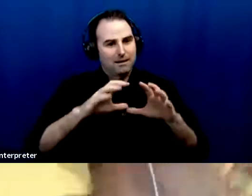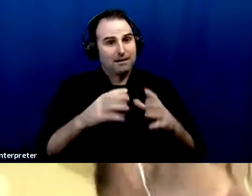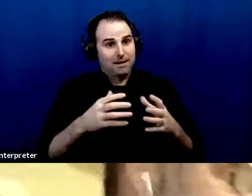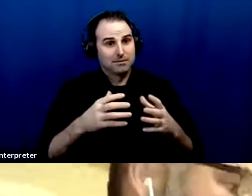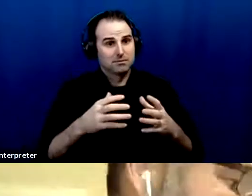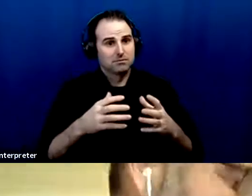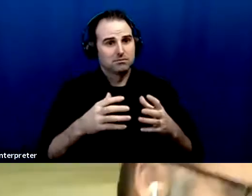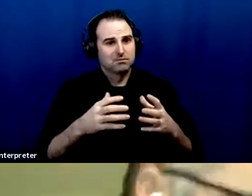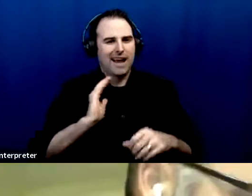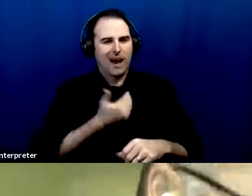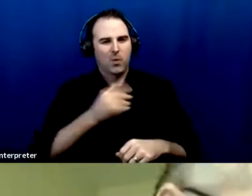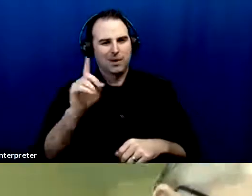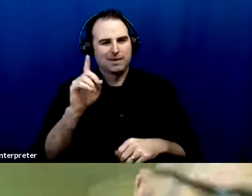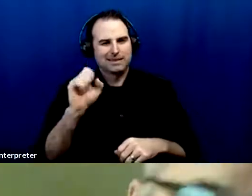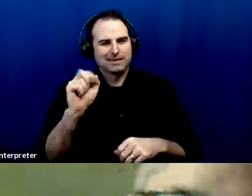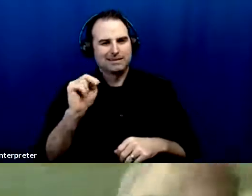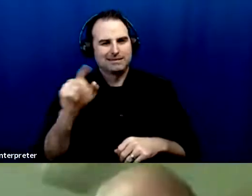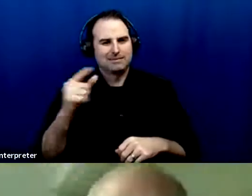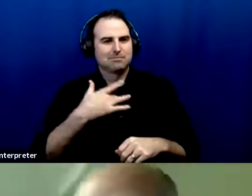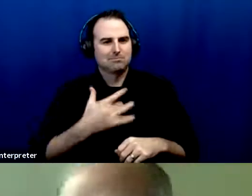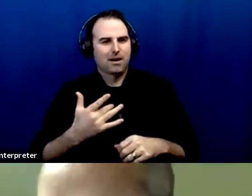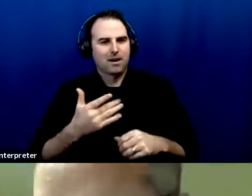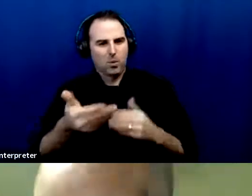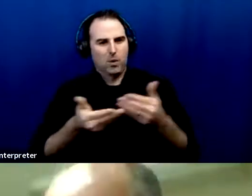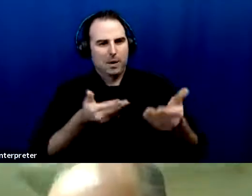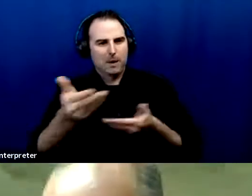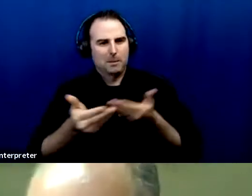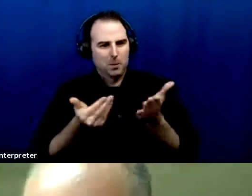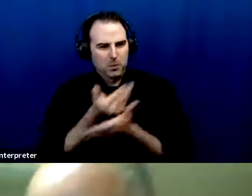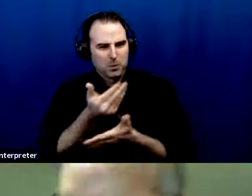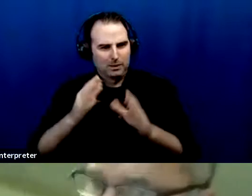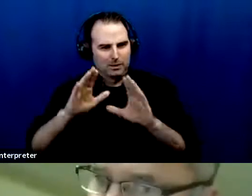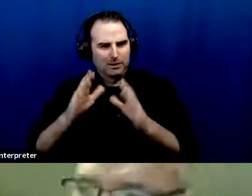would this be good to learn? Learn how to start a new class how to do the curriculum, or no?